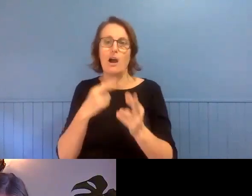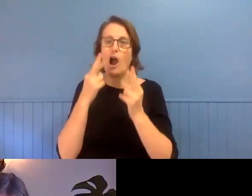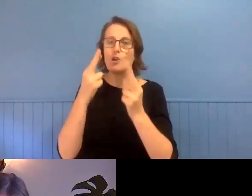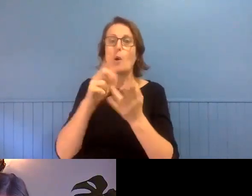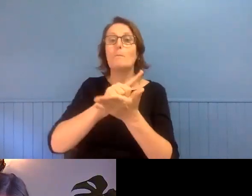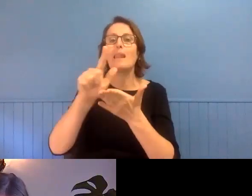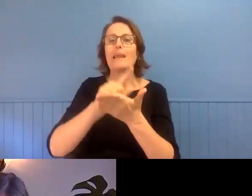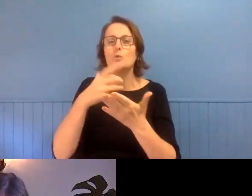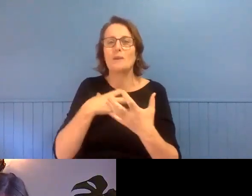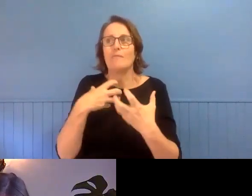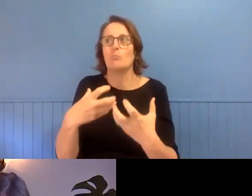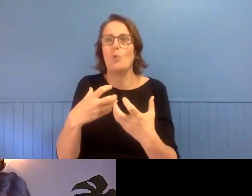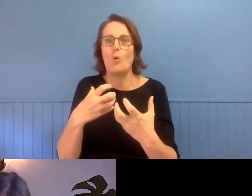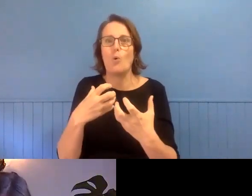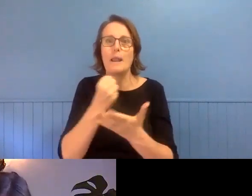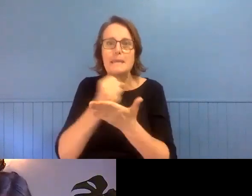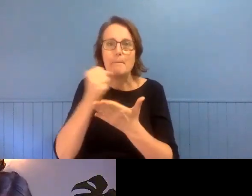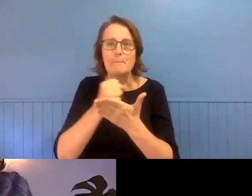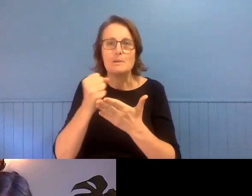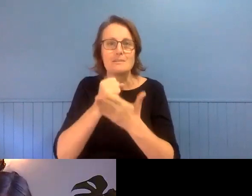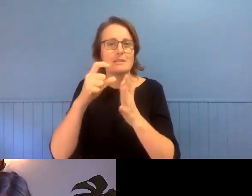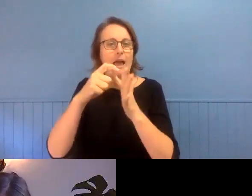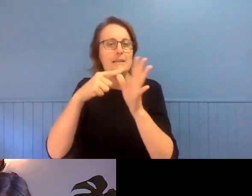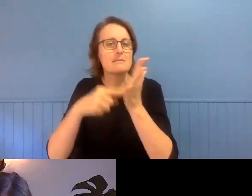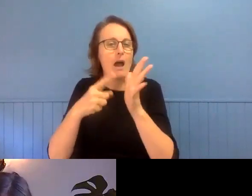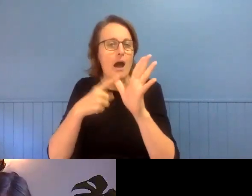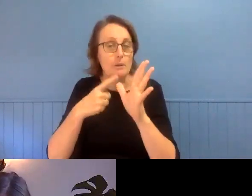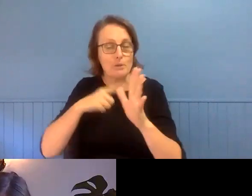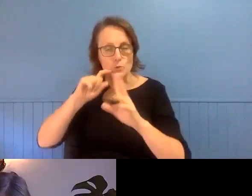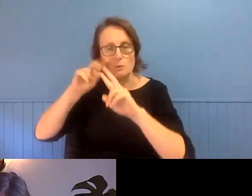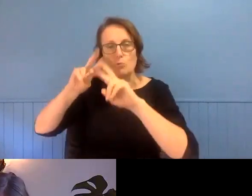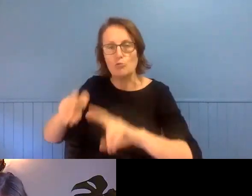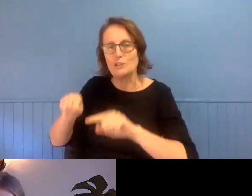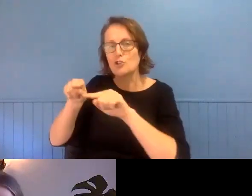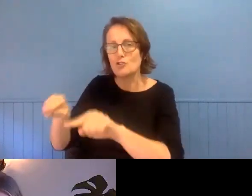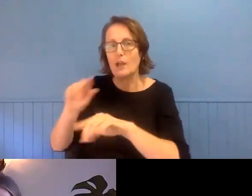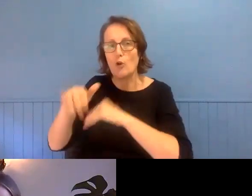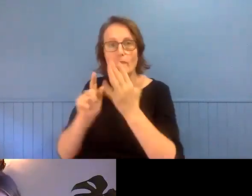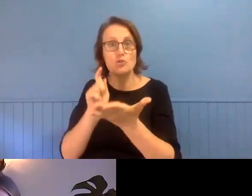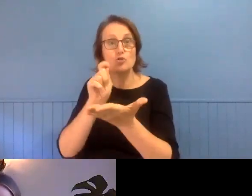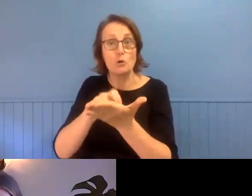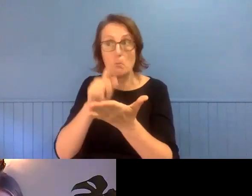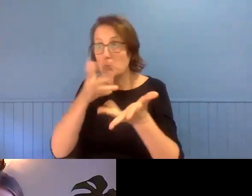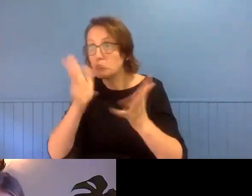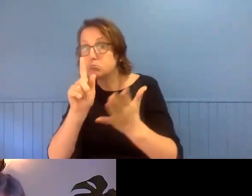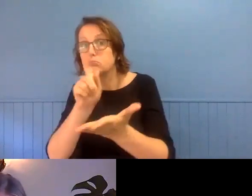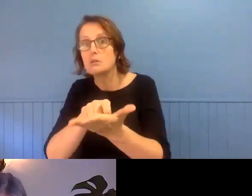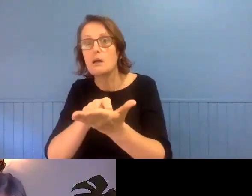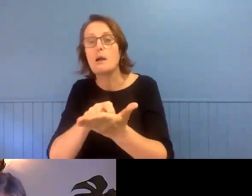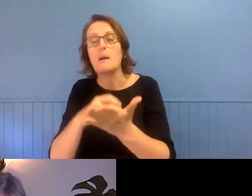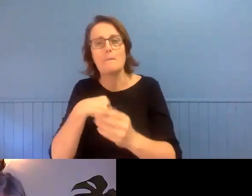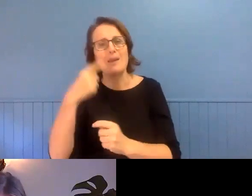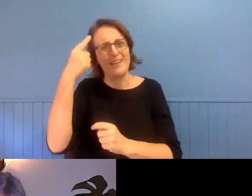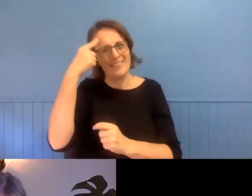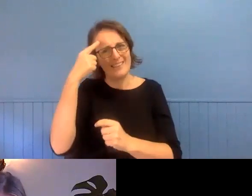going to do research in that space. I'd say, yeah, certainly don't shut